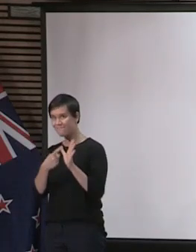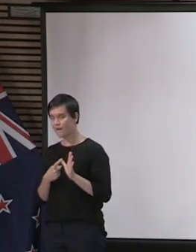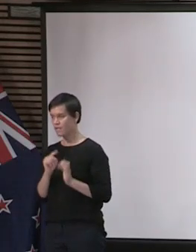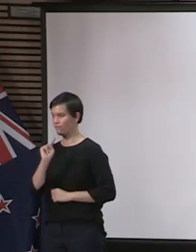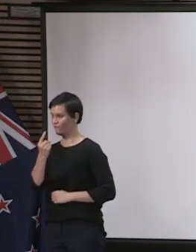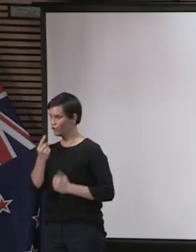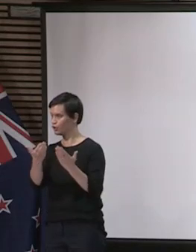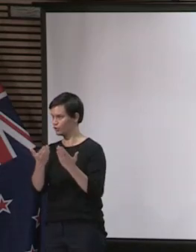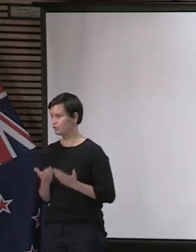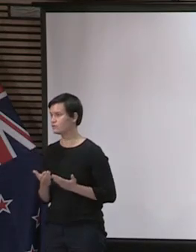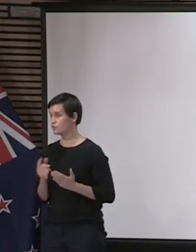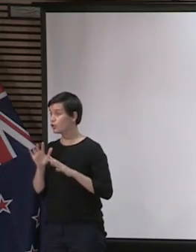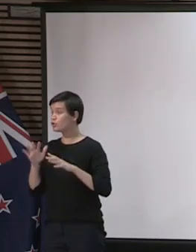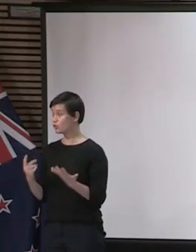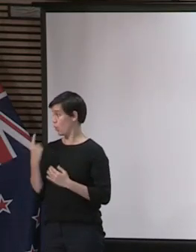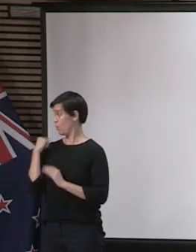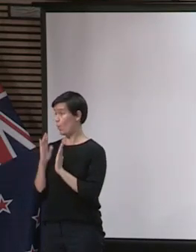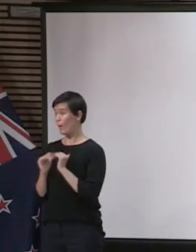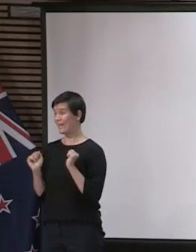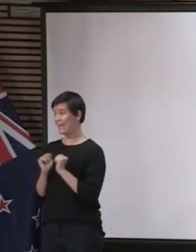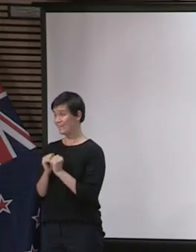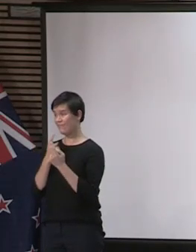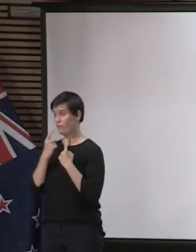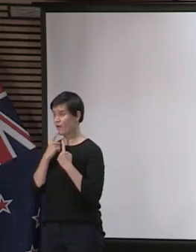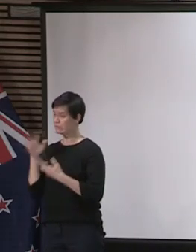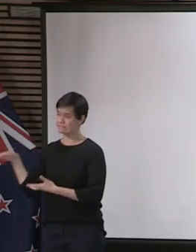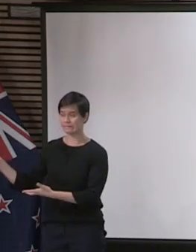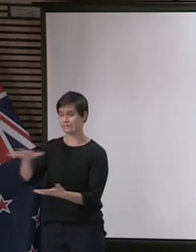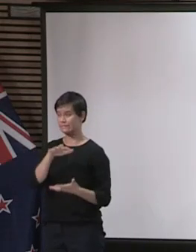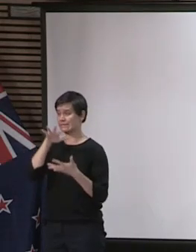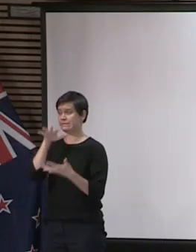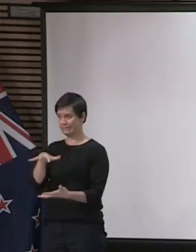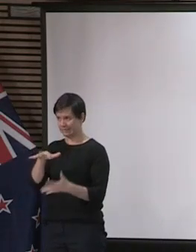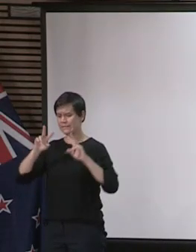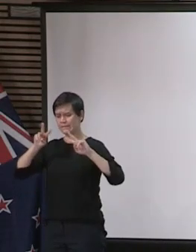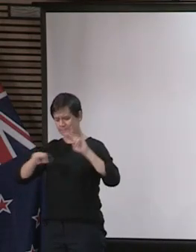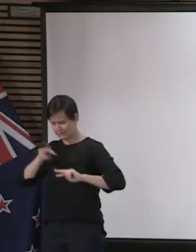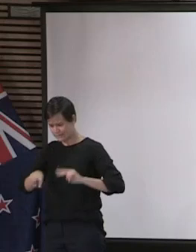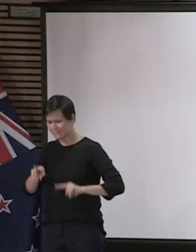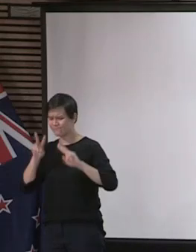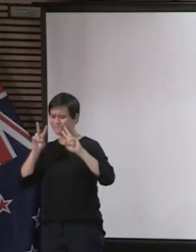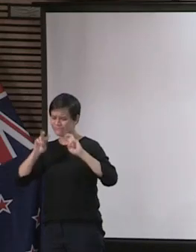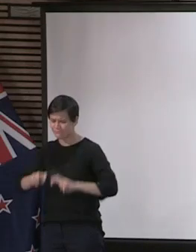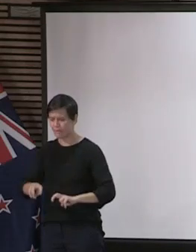modelling that with can and the best advice that we can. So we only started considering that over the weekend when we